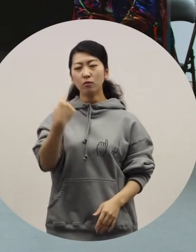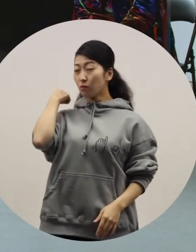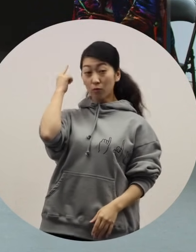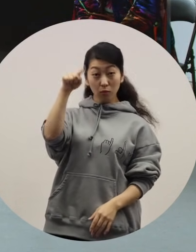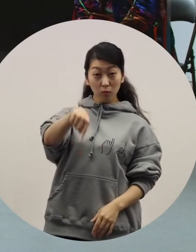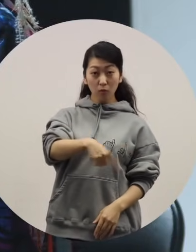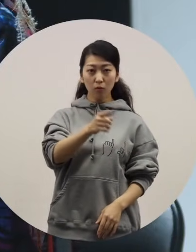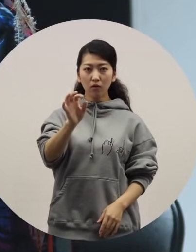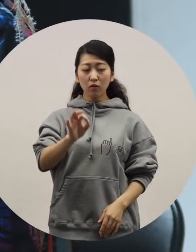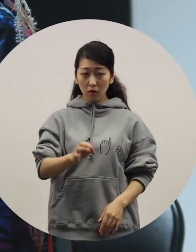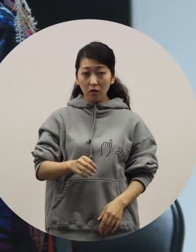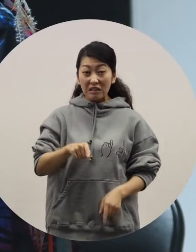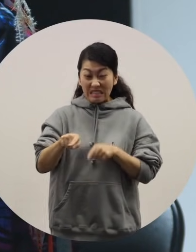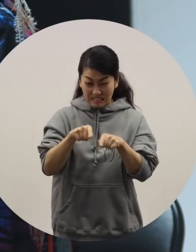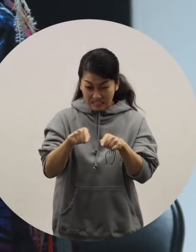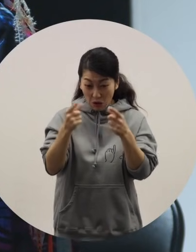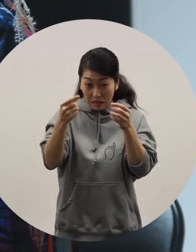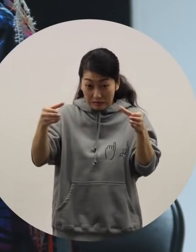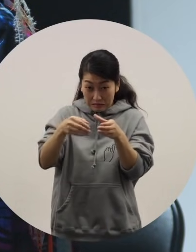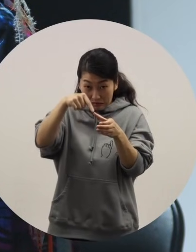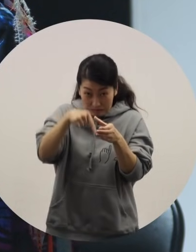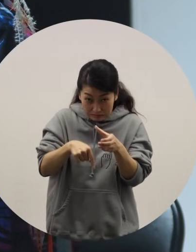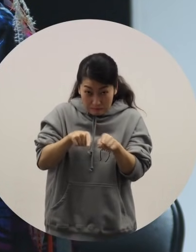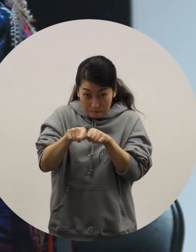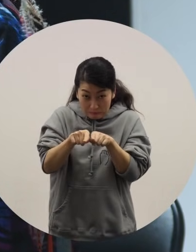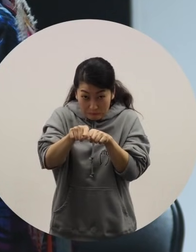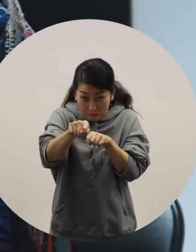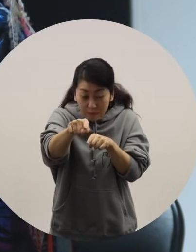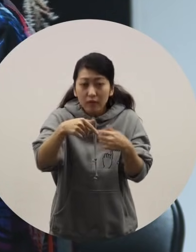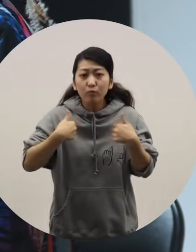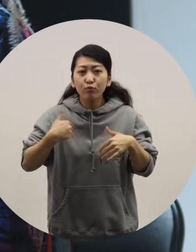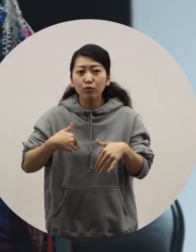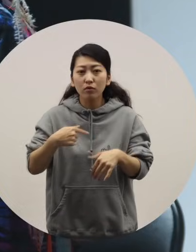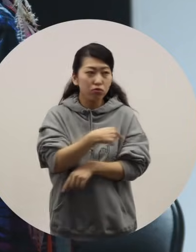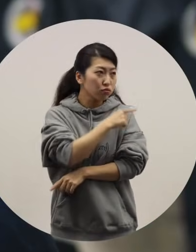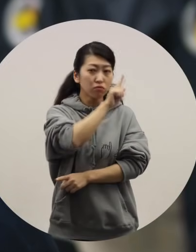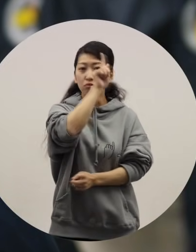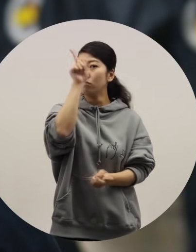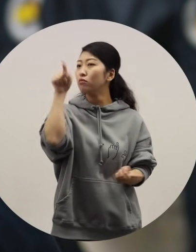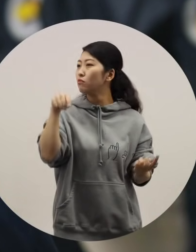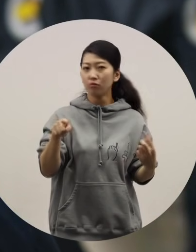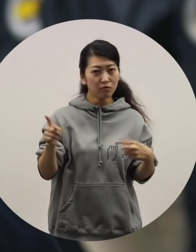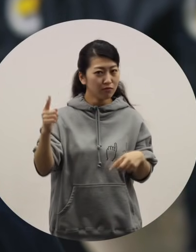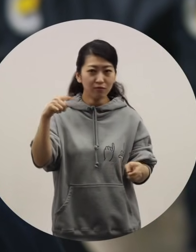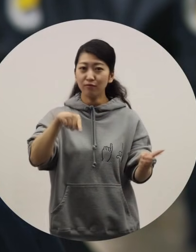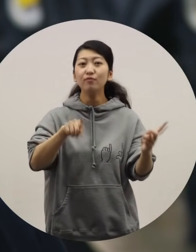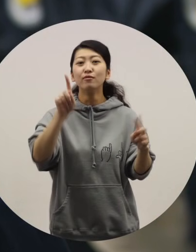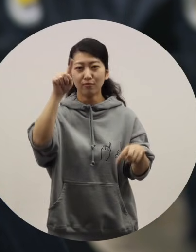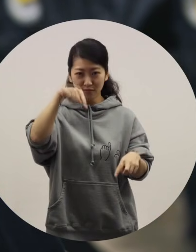We don't need to compete with others.